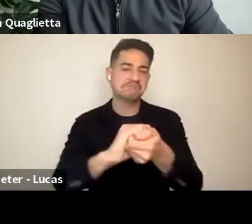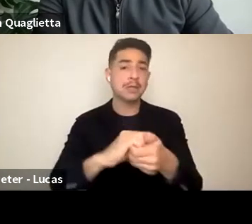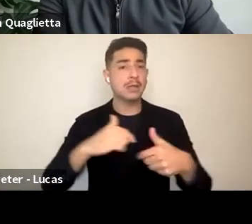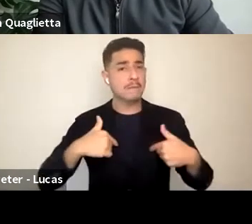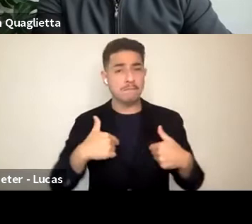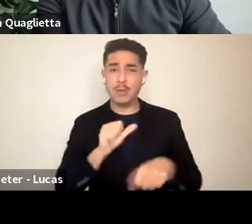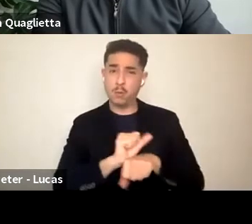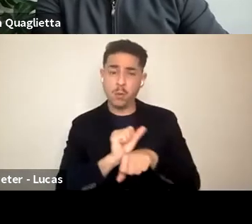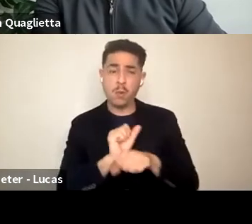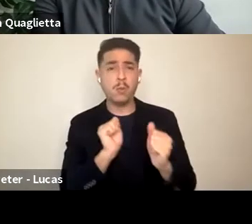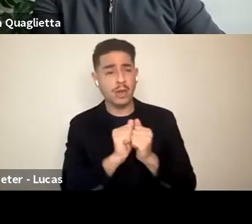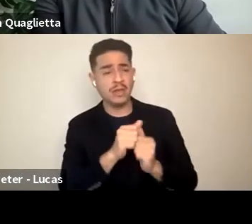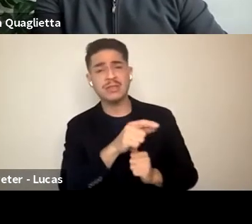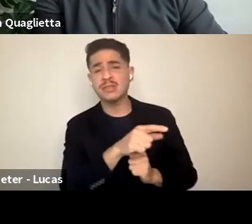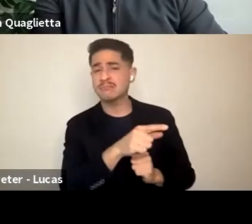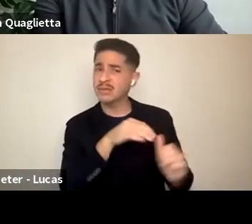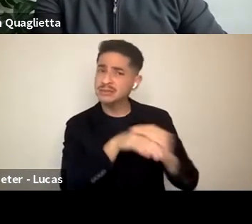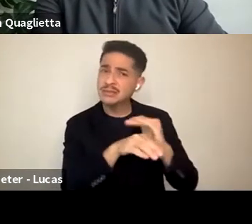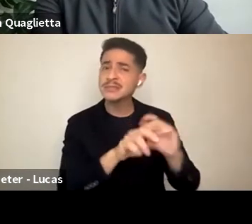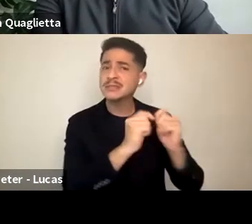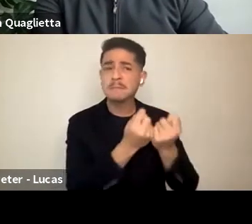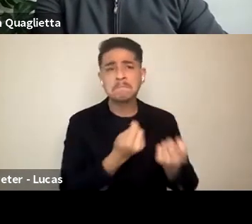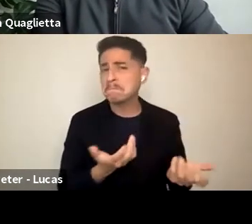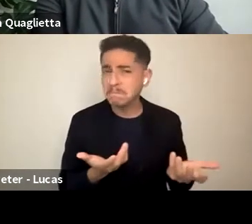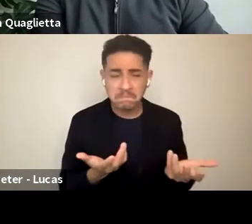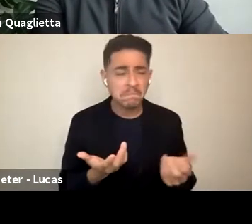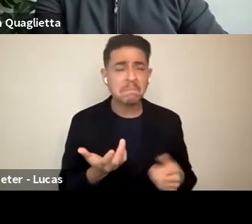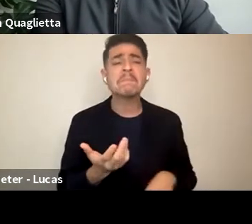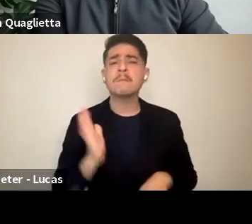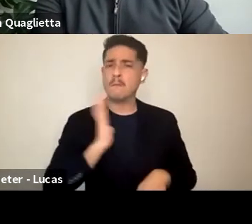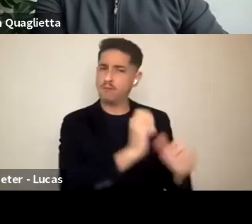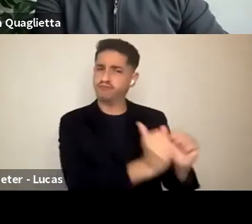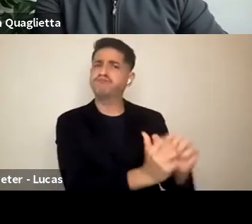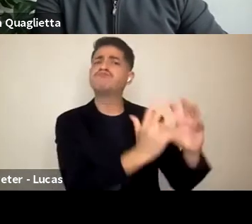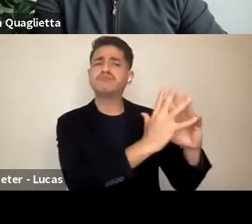who implemented it, but it was very, very close and always